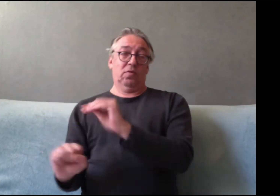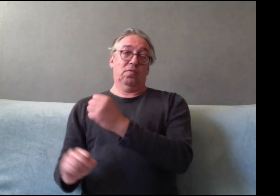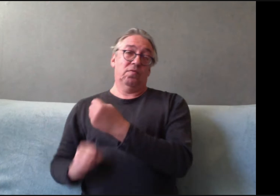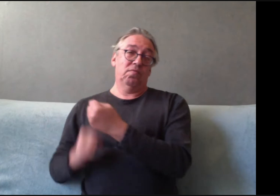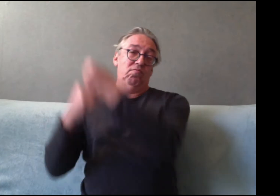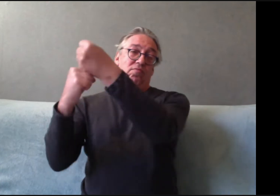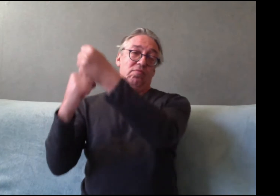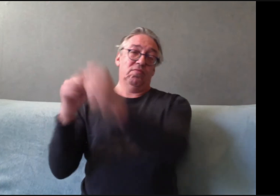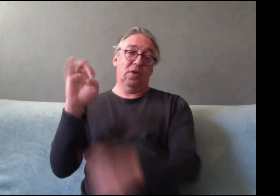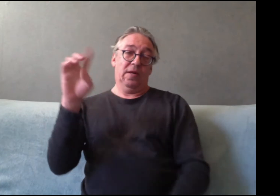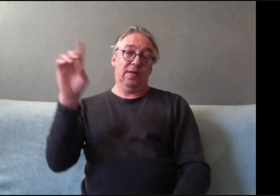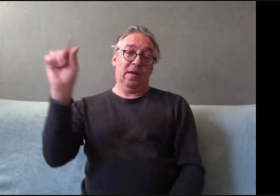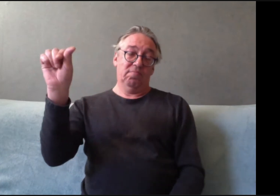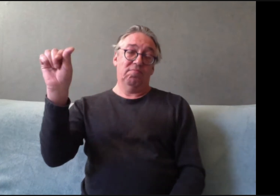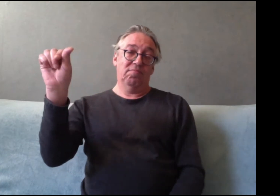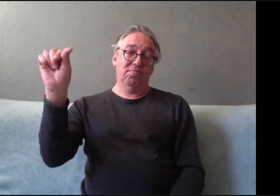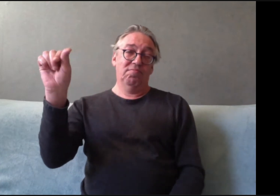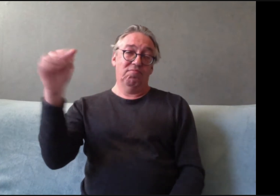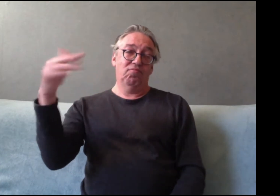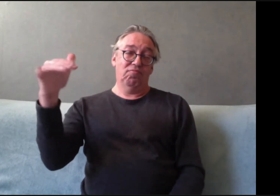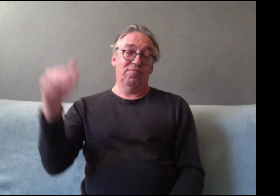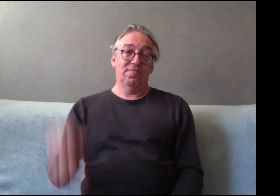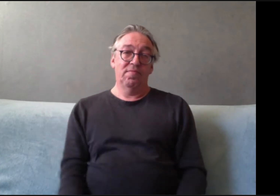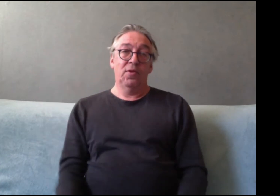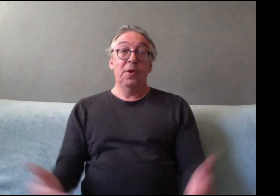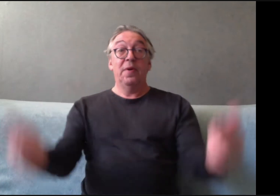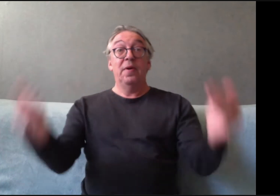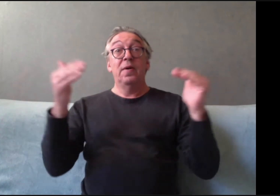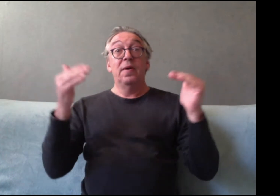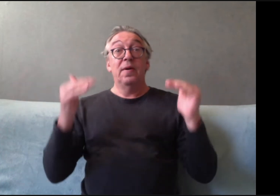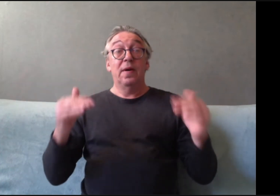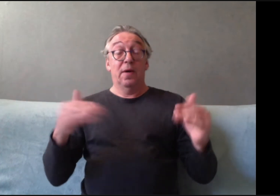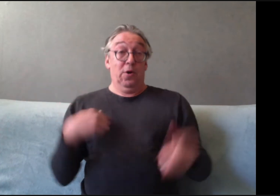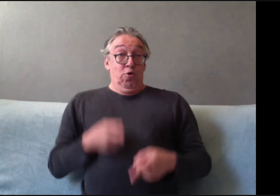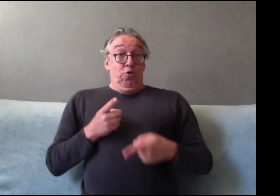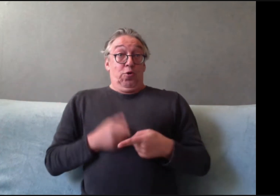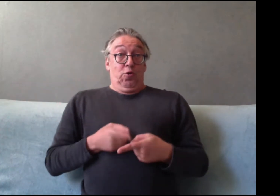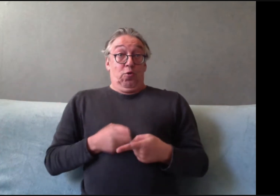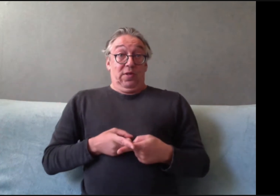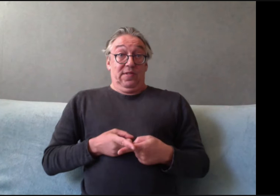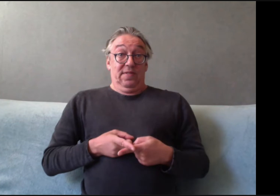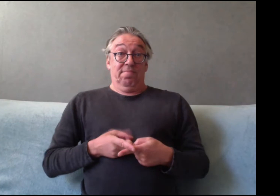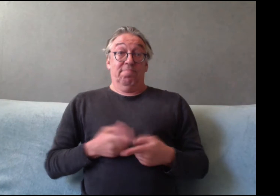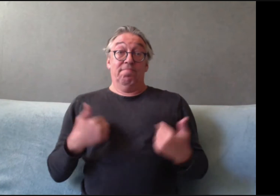we tried to address directly the Prime Minister,